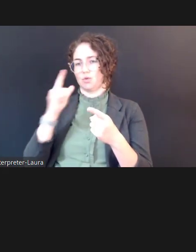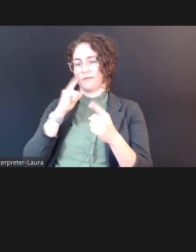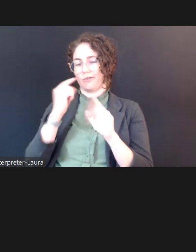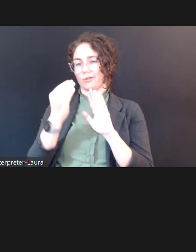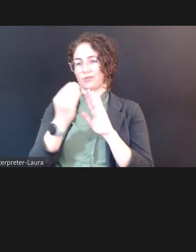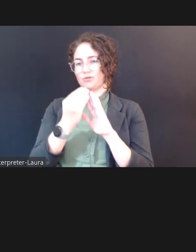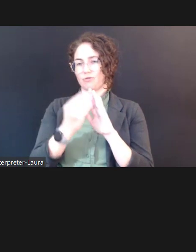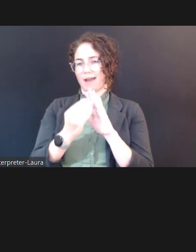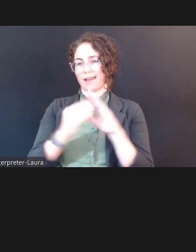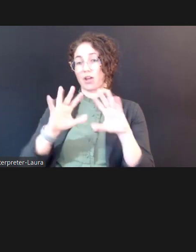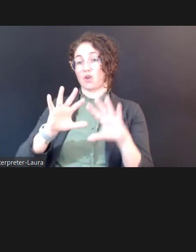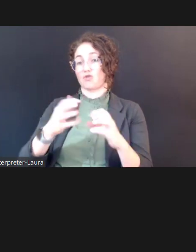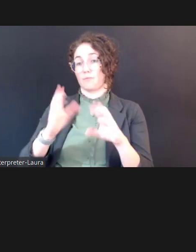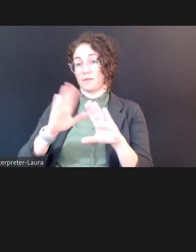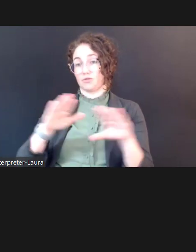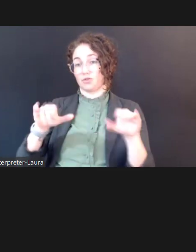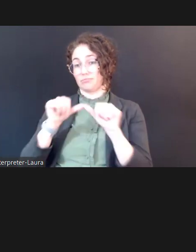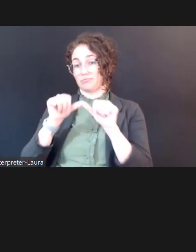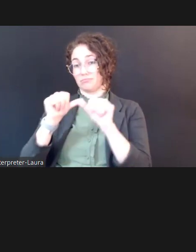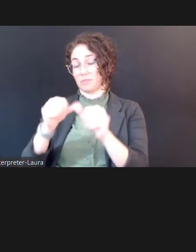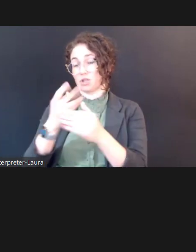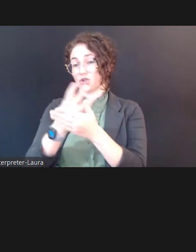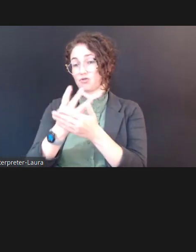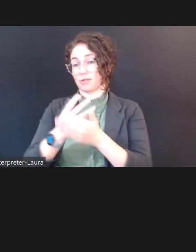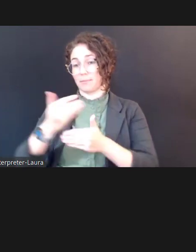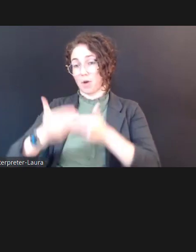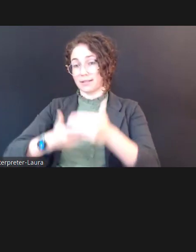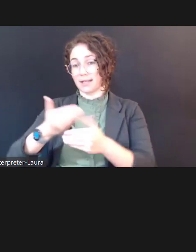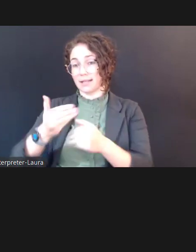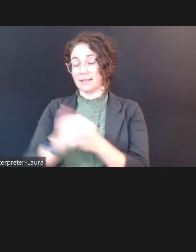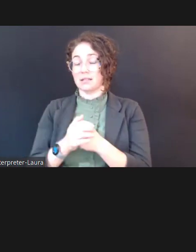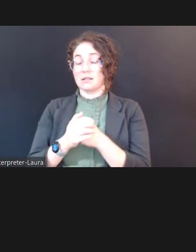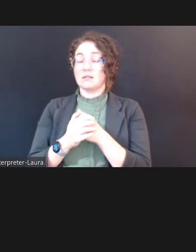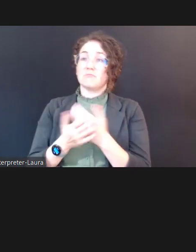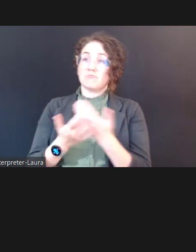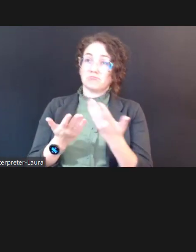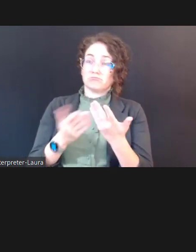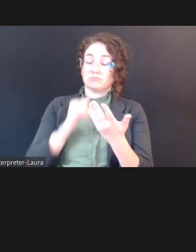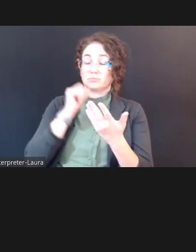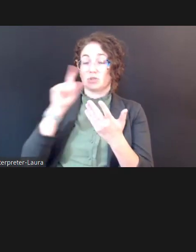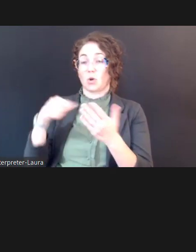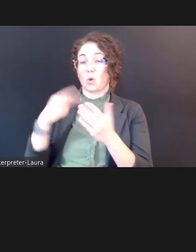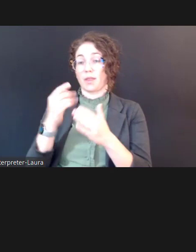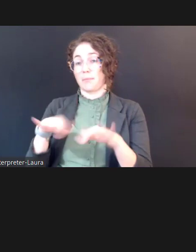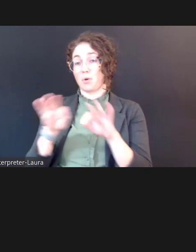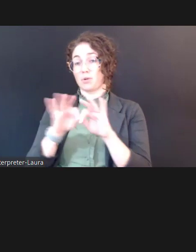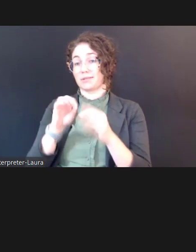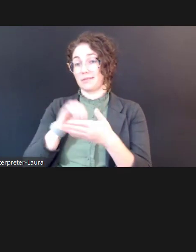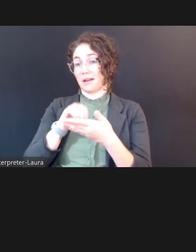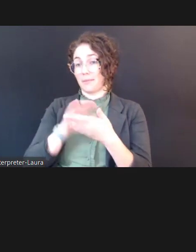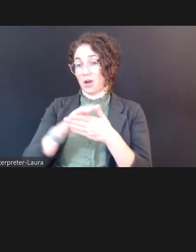So, not only is it important to document the results of an individual child.